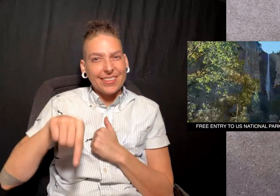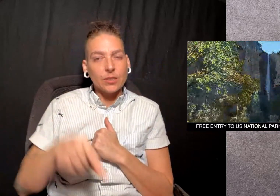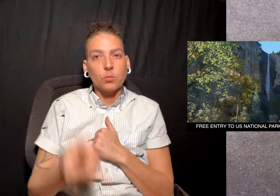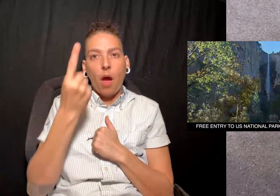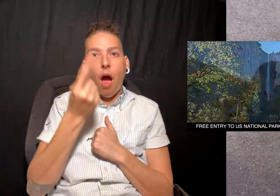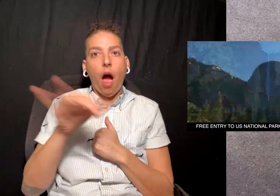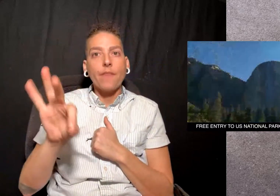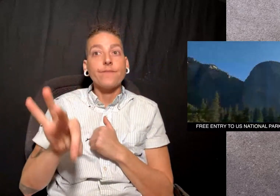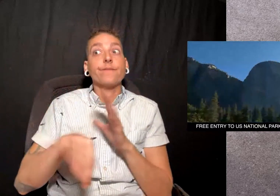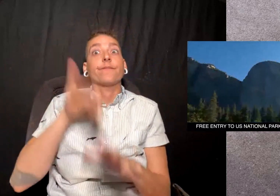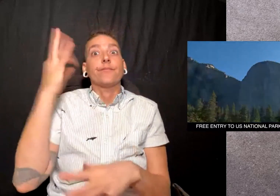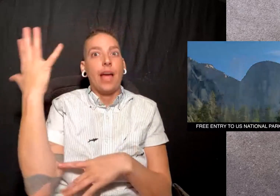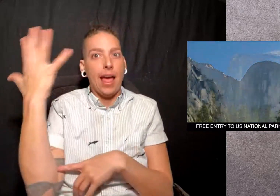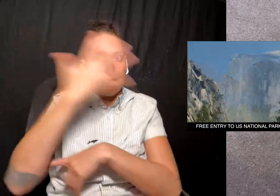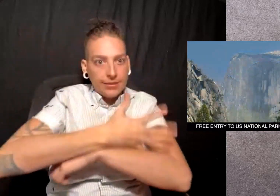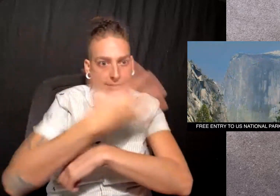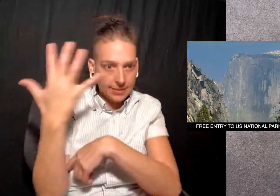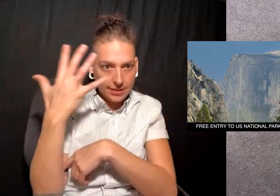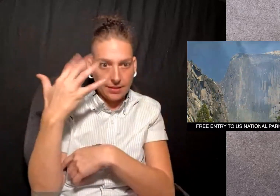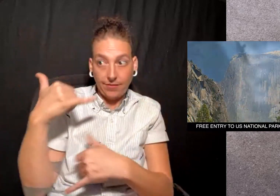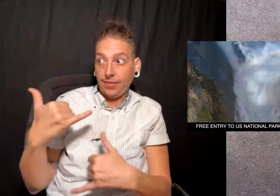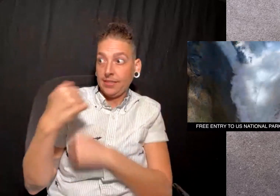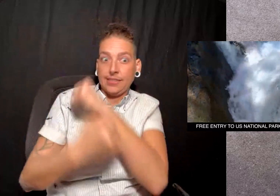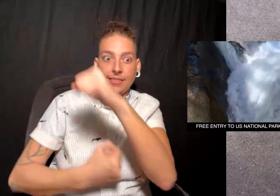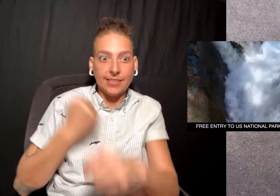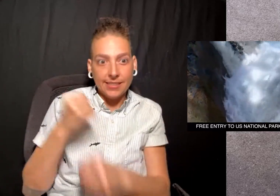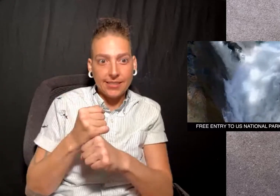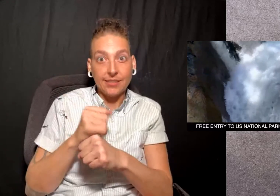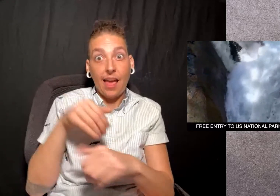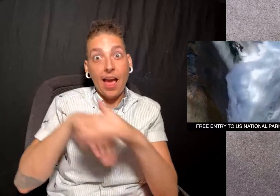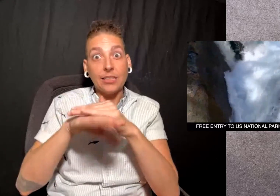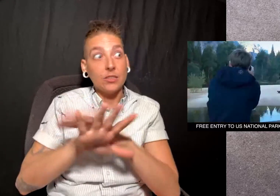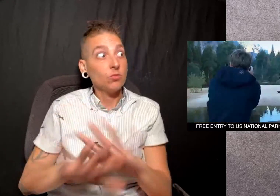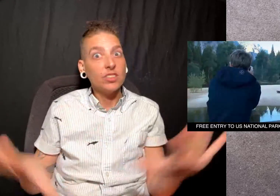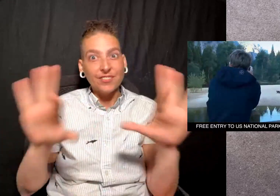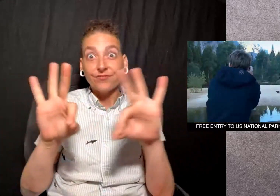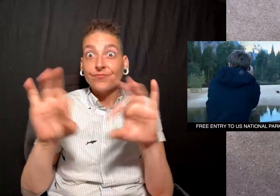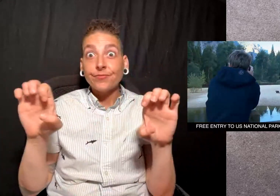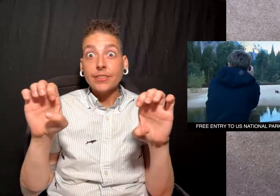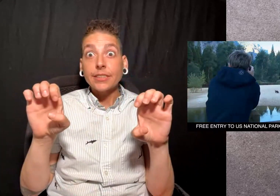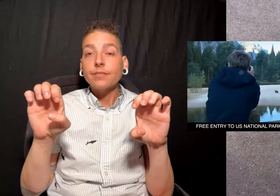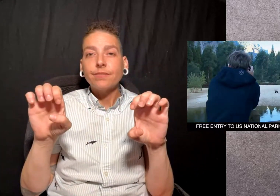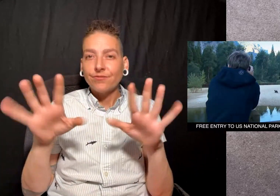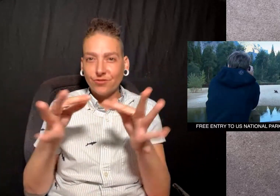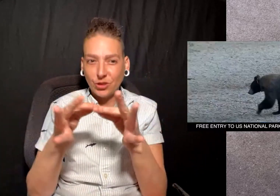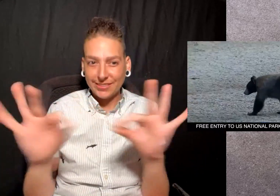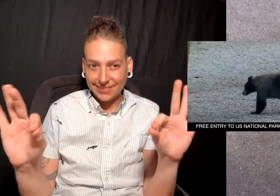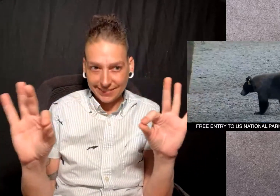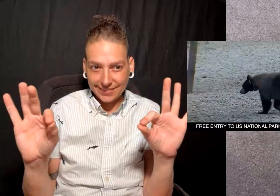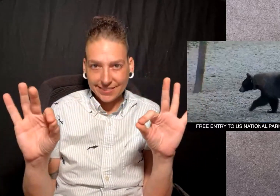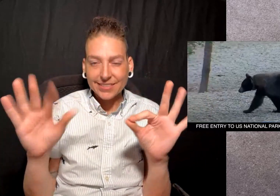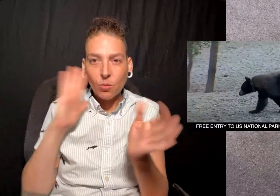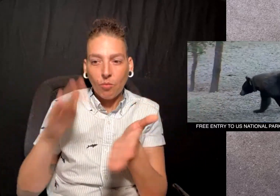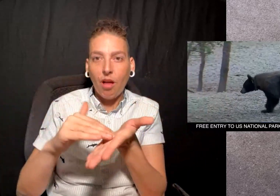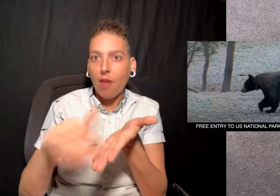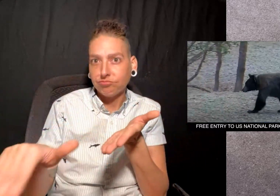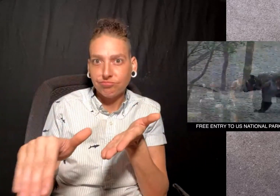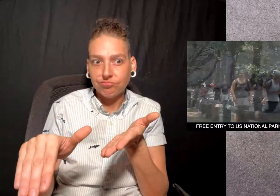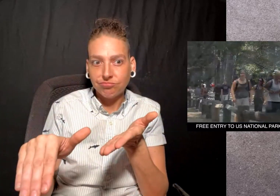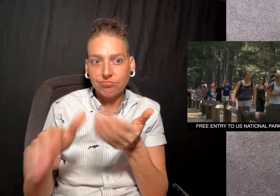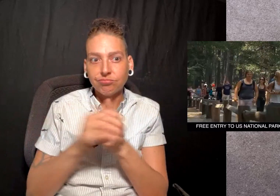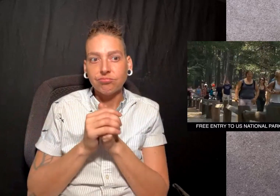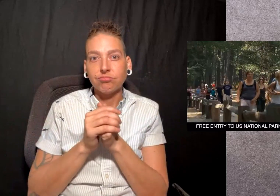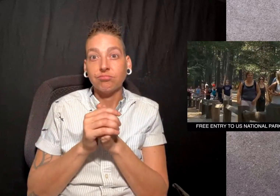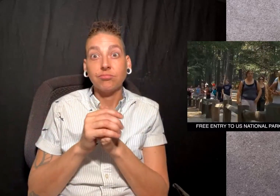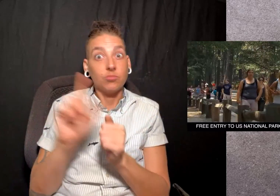it is one of five days this year where entrance fees will be waived at all 63 parks in the US